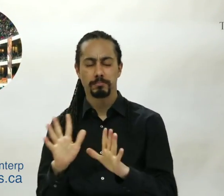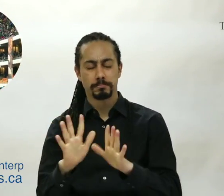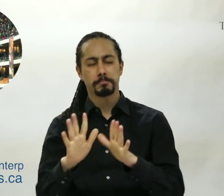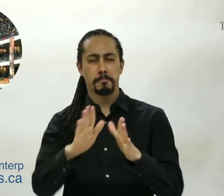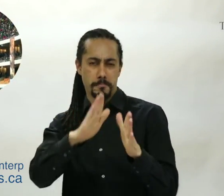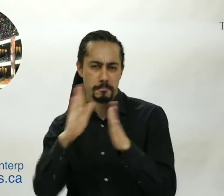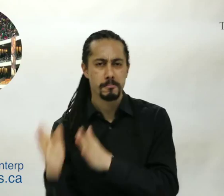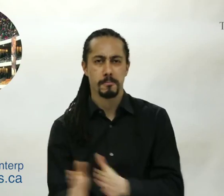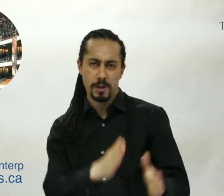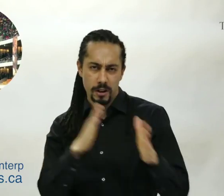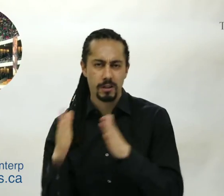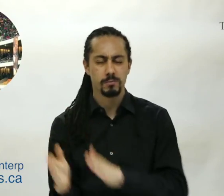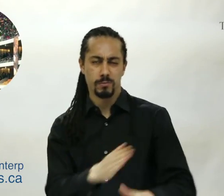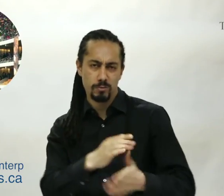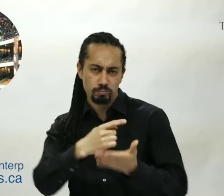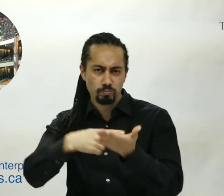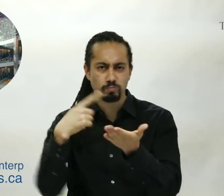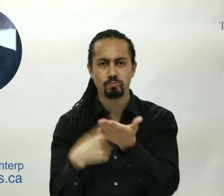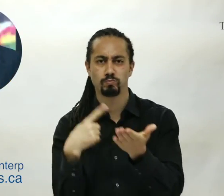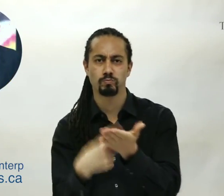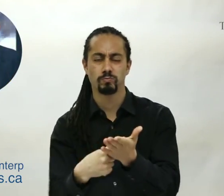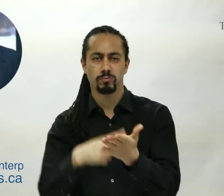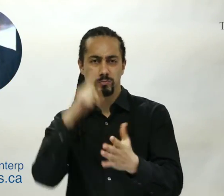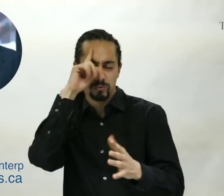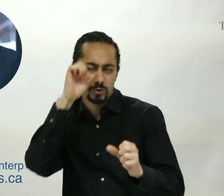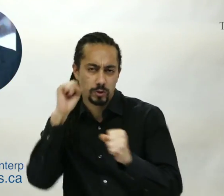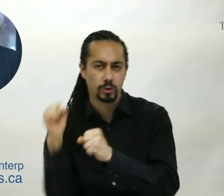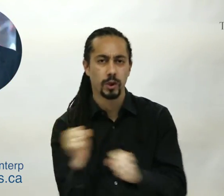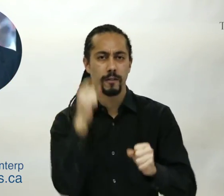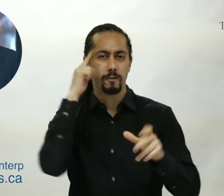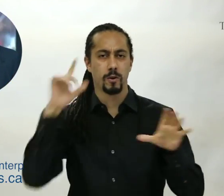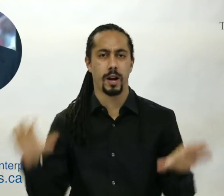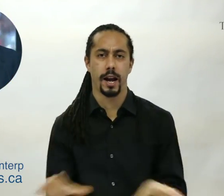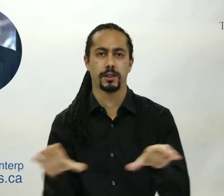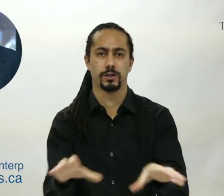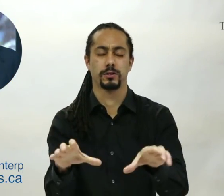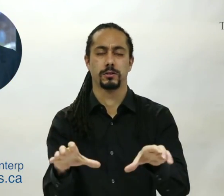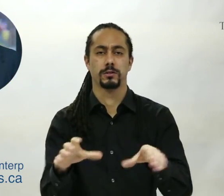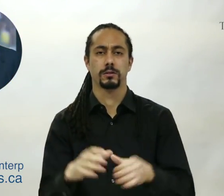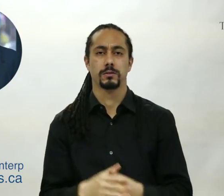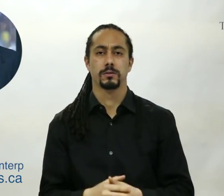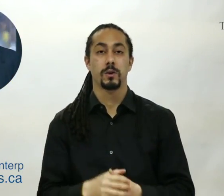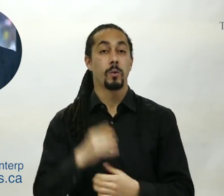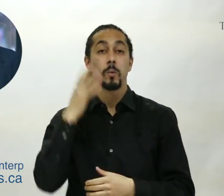and platforms, and strategies for action,